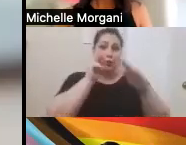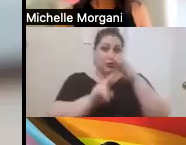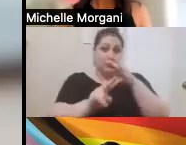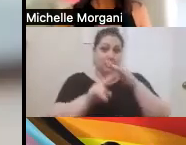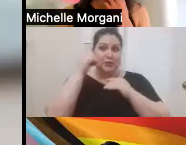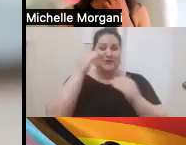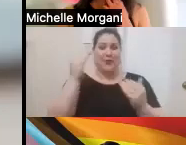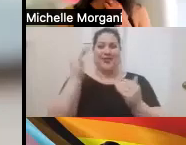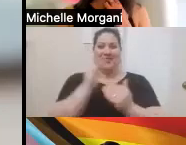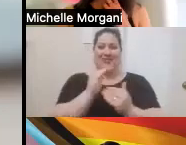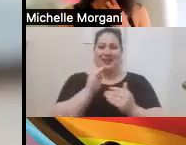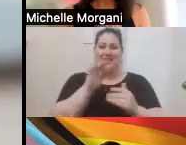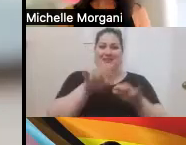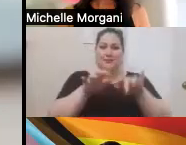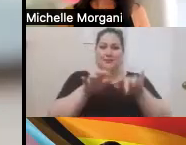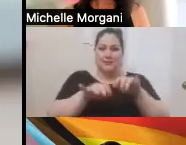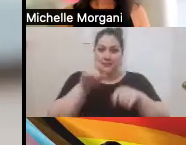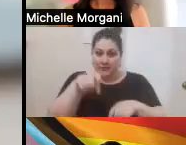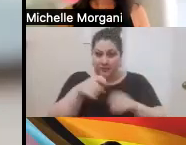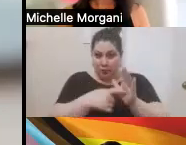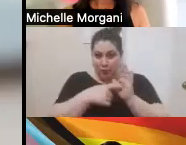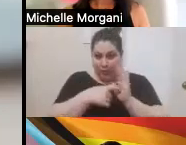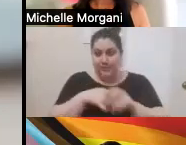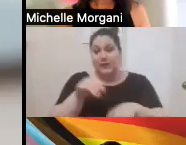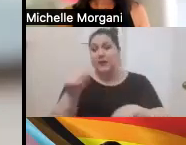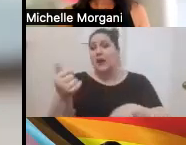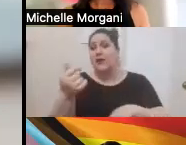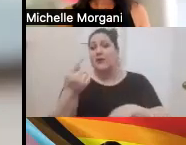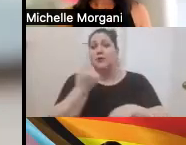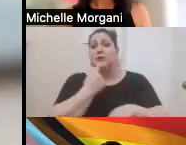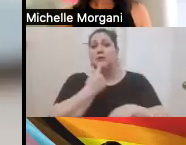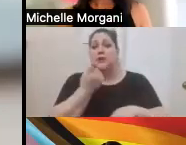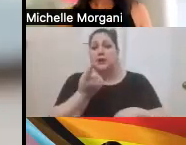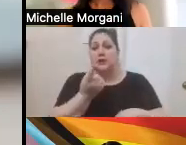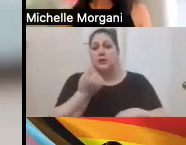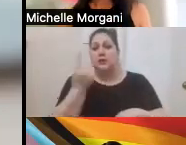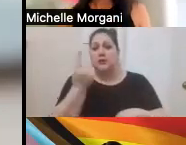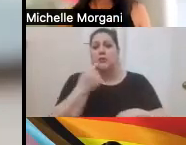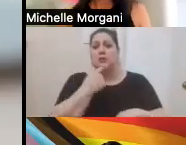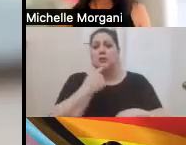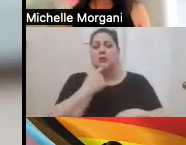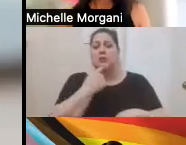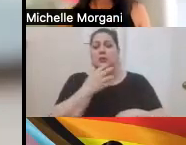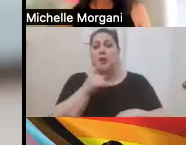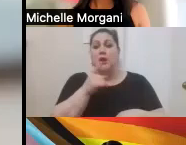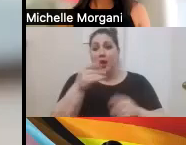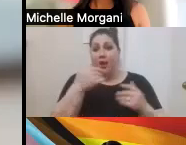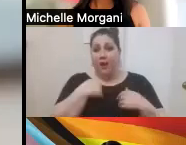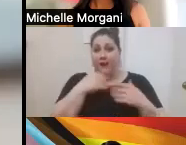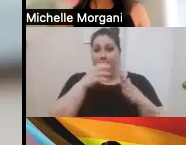And another attendee commented or asked, do you have any experience with students using iGaze software to type?